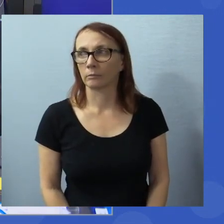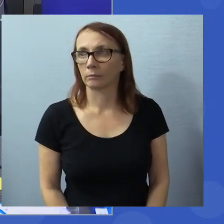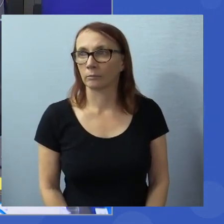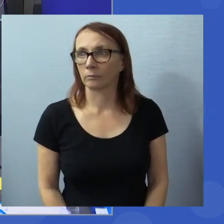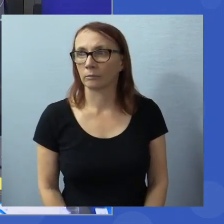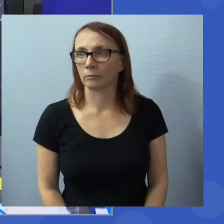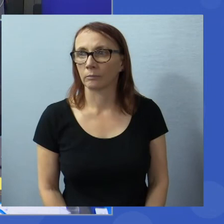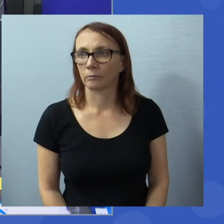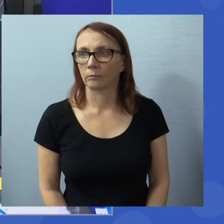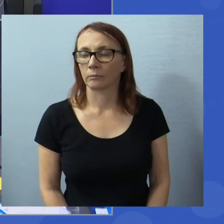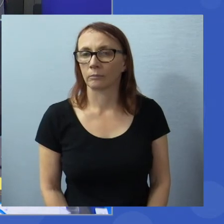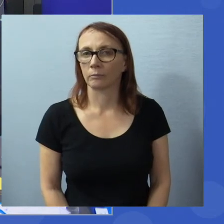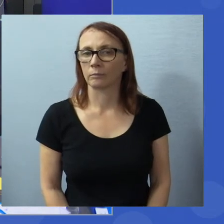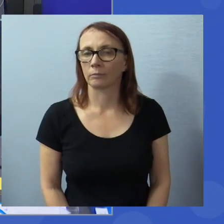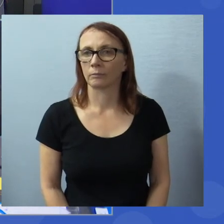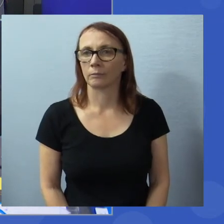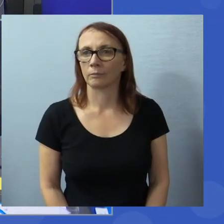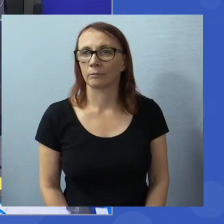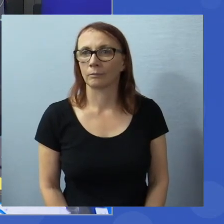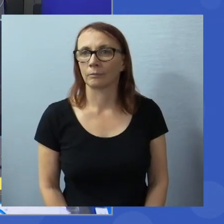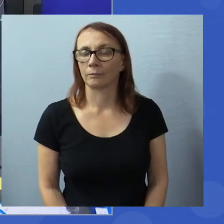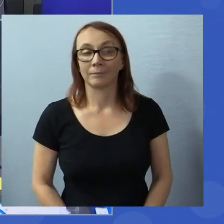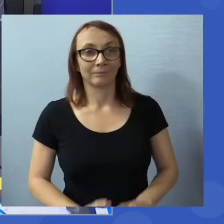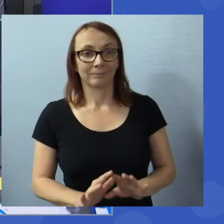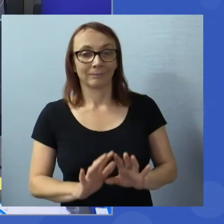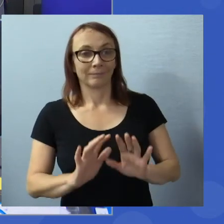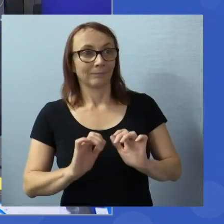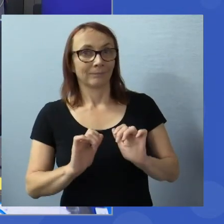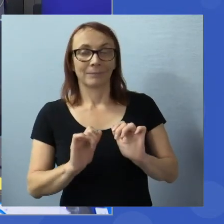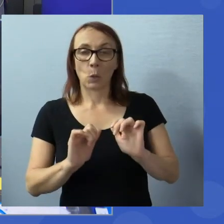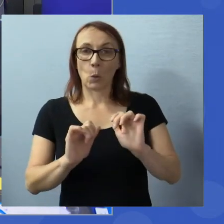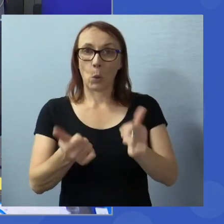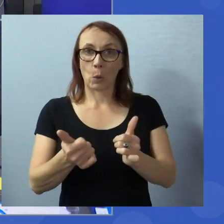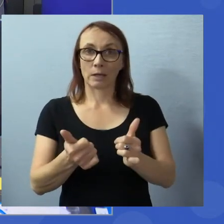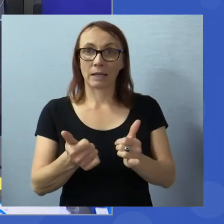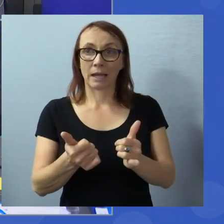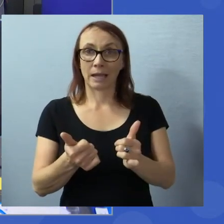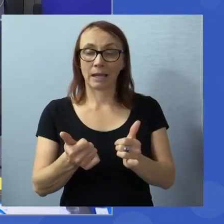ok everyone hello ok everyone so what we're gonna do now for the next 10